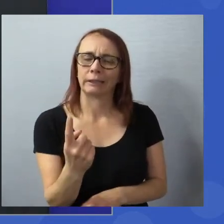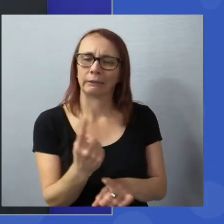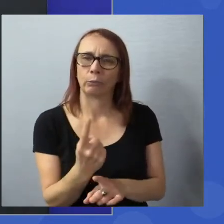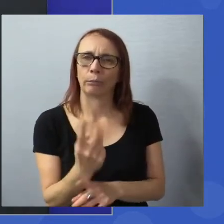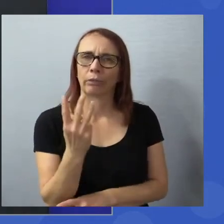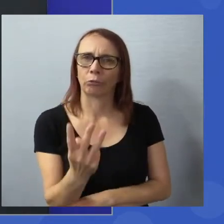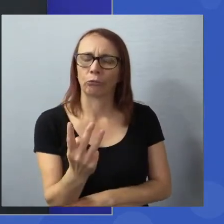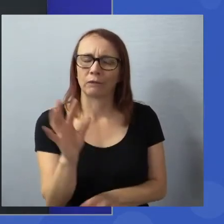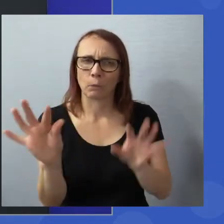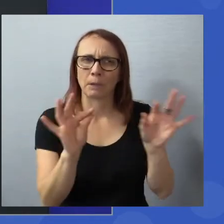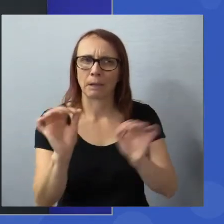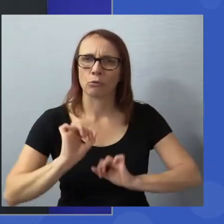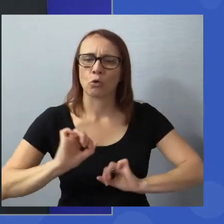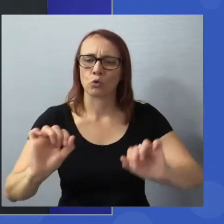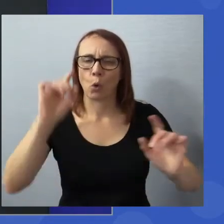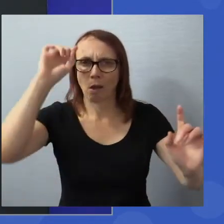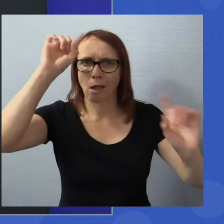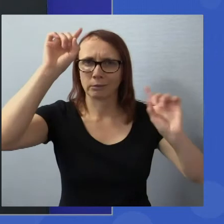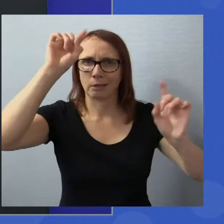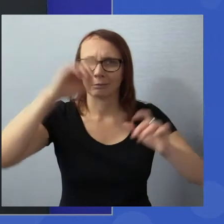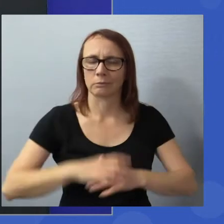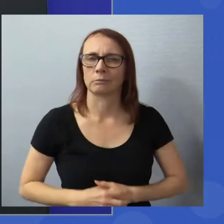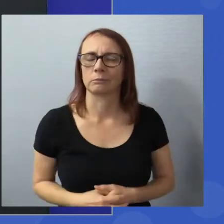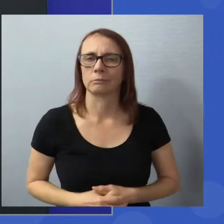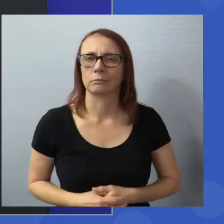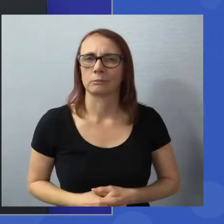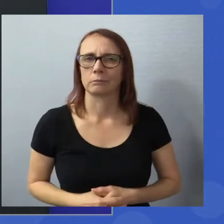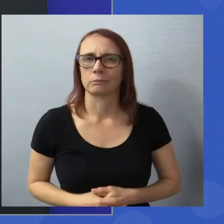ideas that you were you were having yesterday so one of these ideas was the